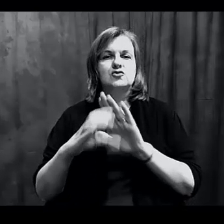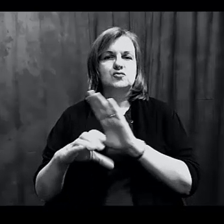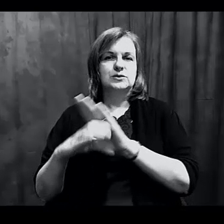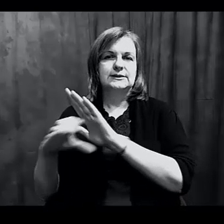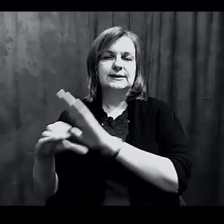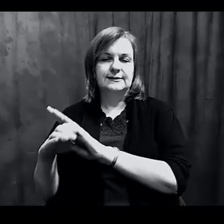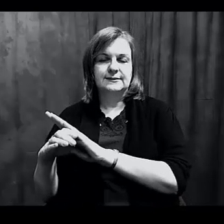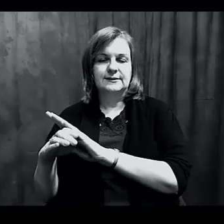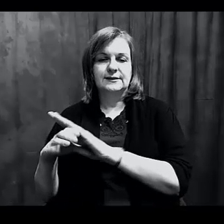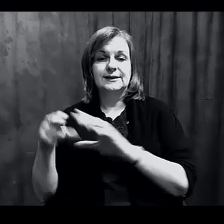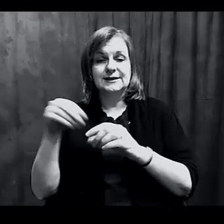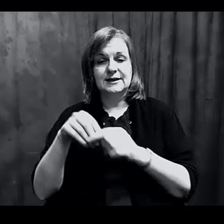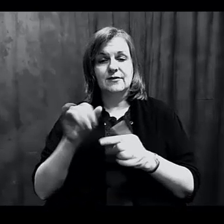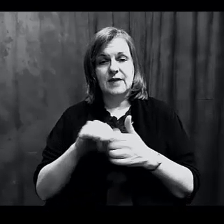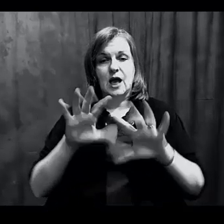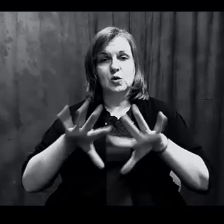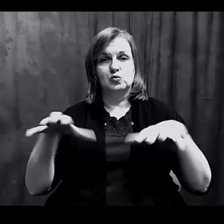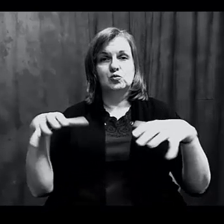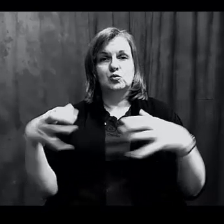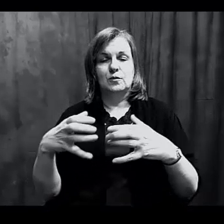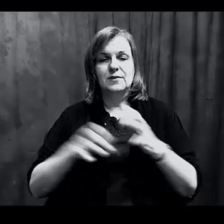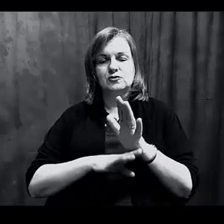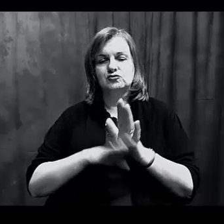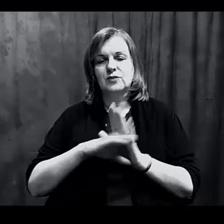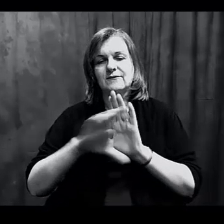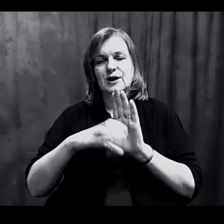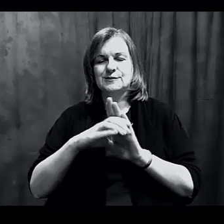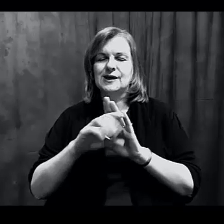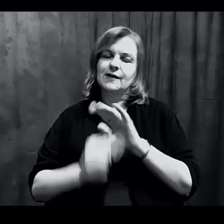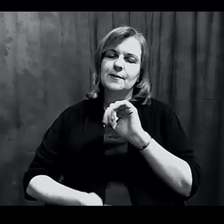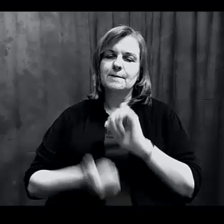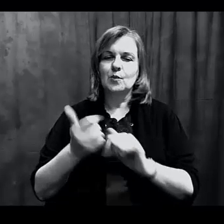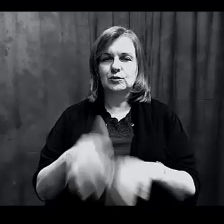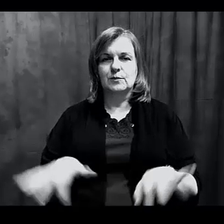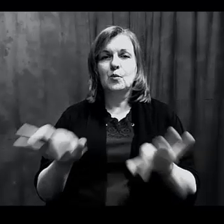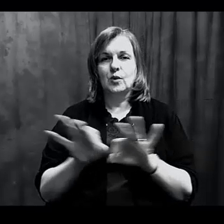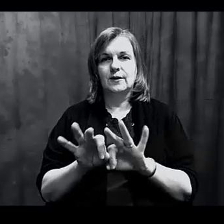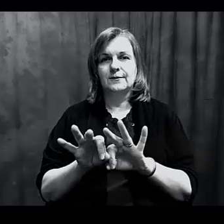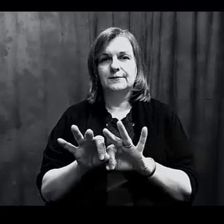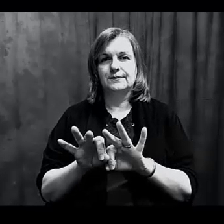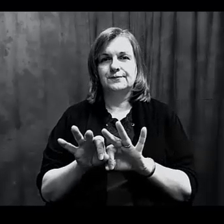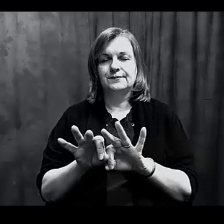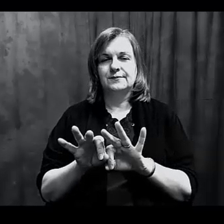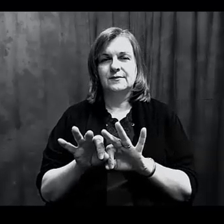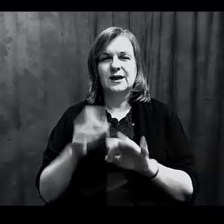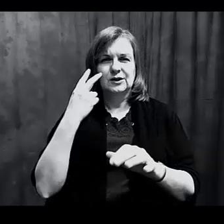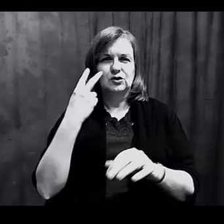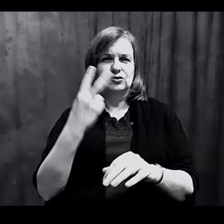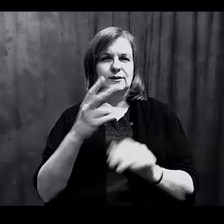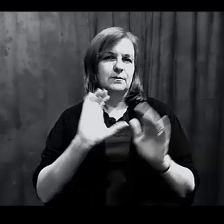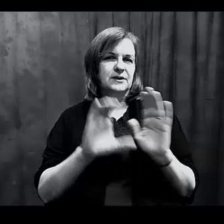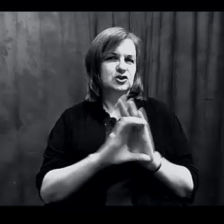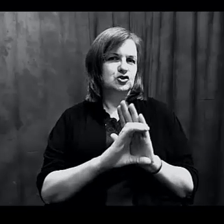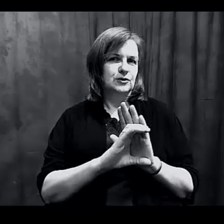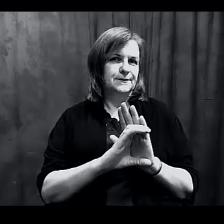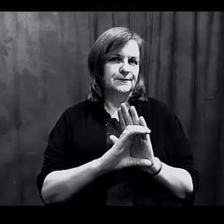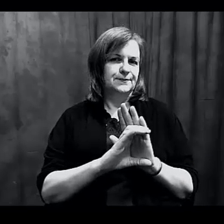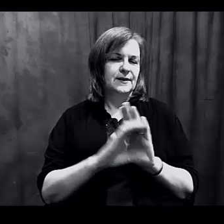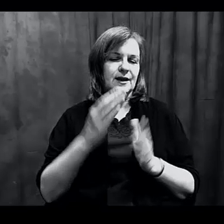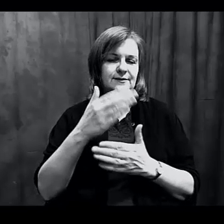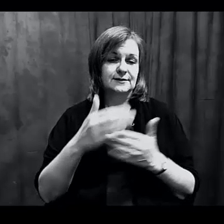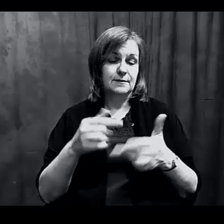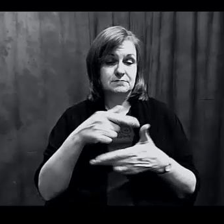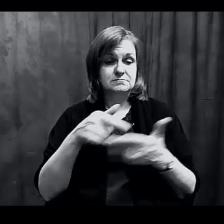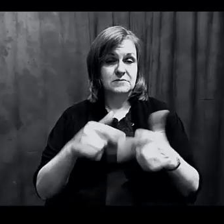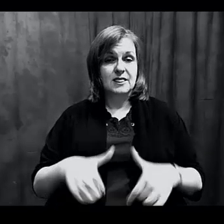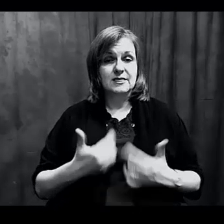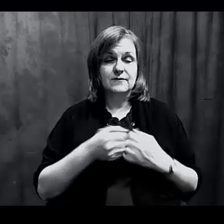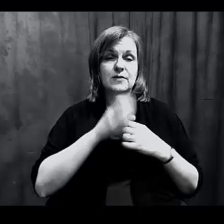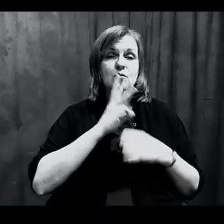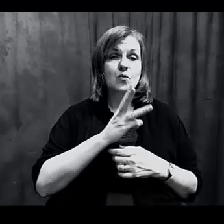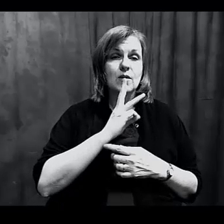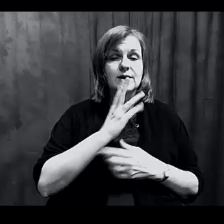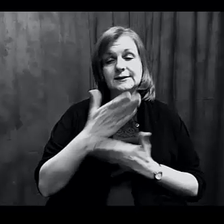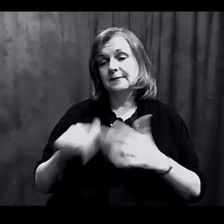and certainly for something like the grasshopper here they can jump pretty far right?